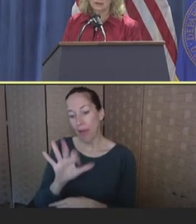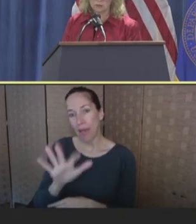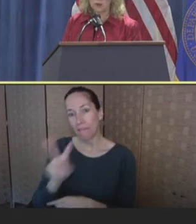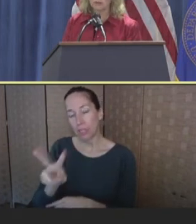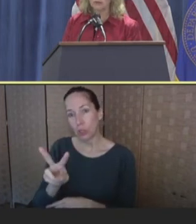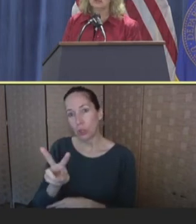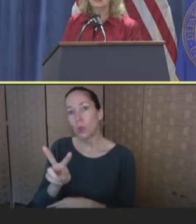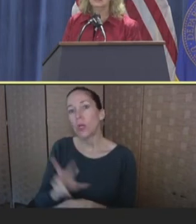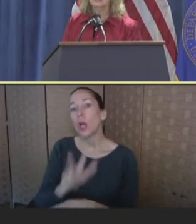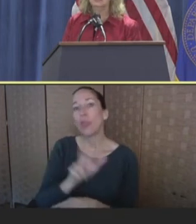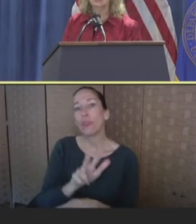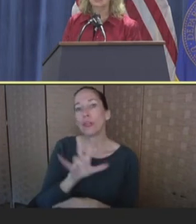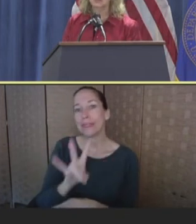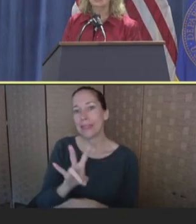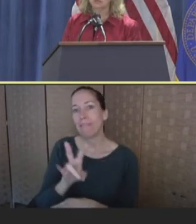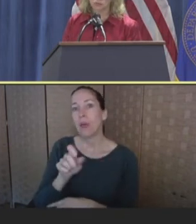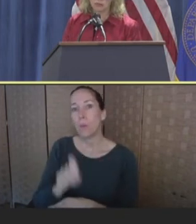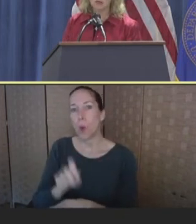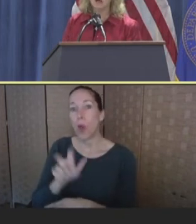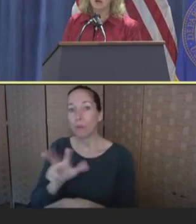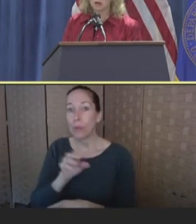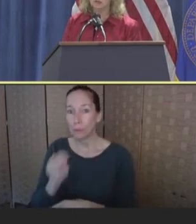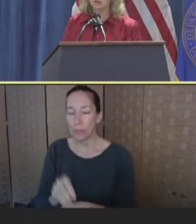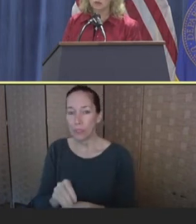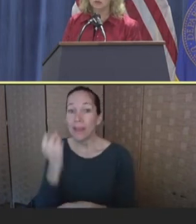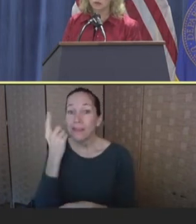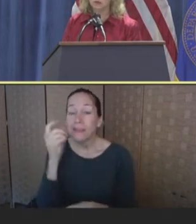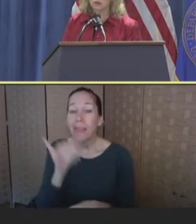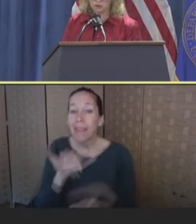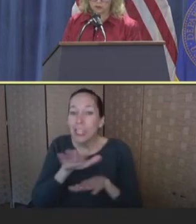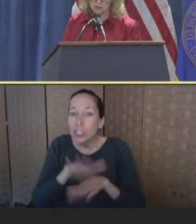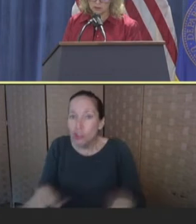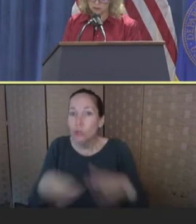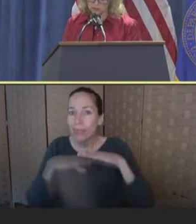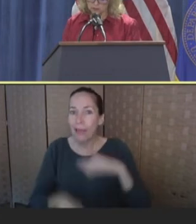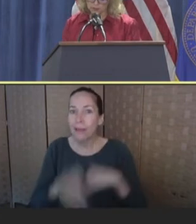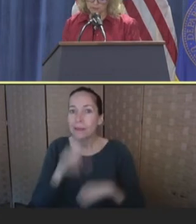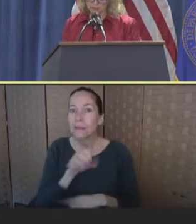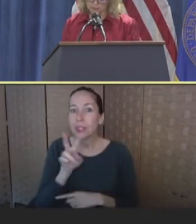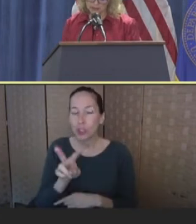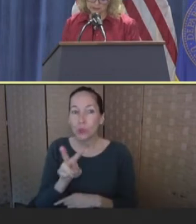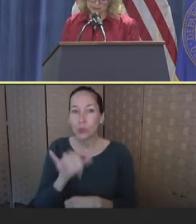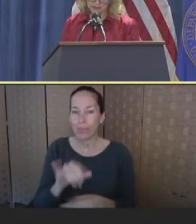And these are in children under two years old. Those are the numbers we have from NYSIIS.